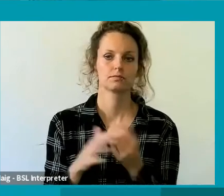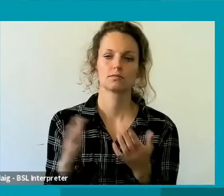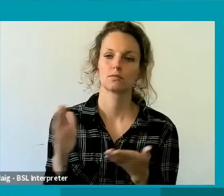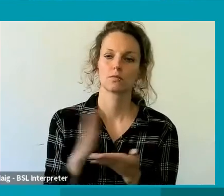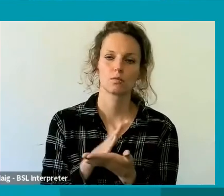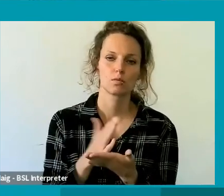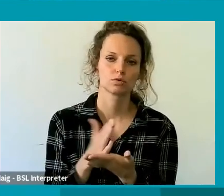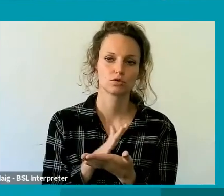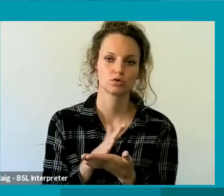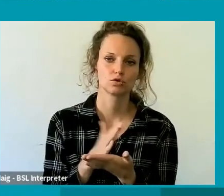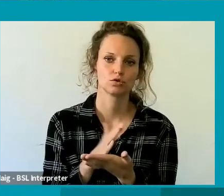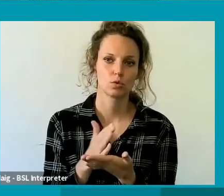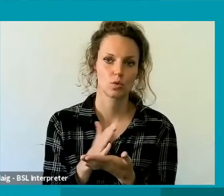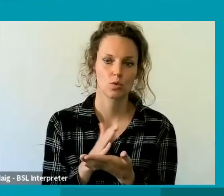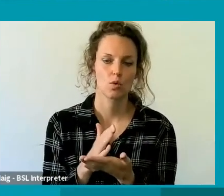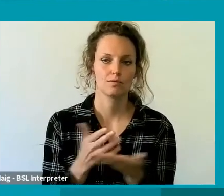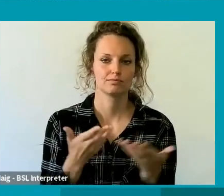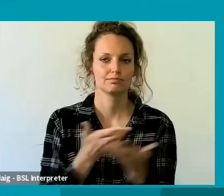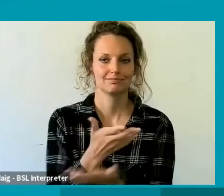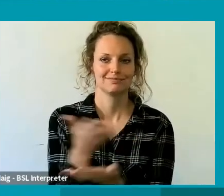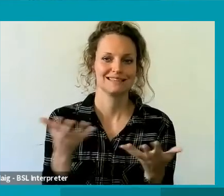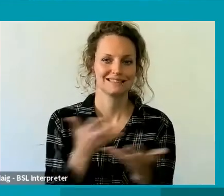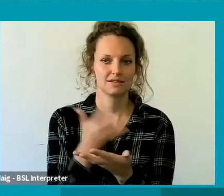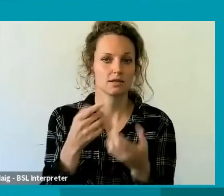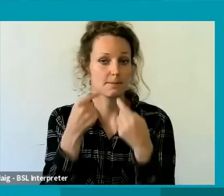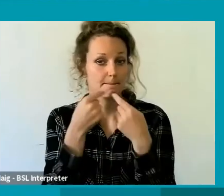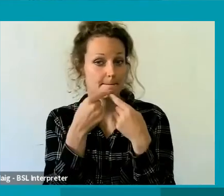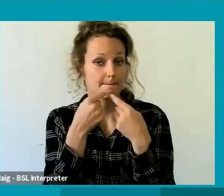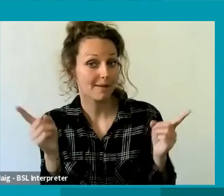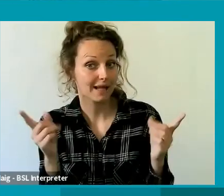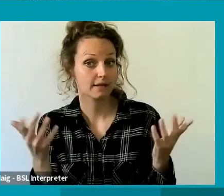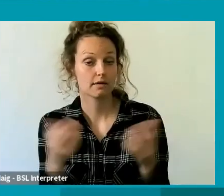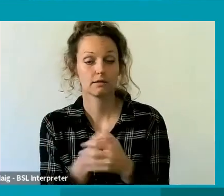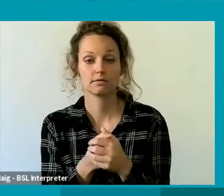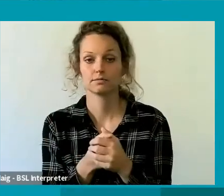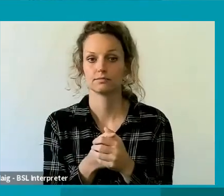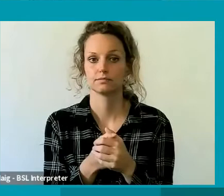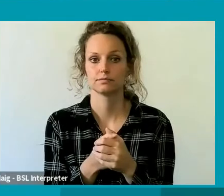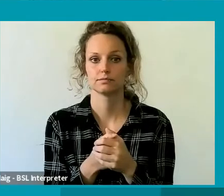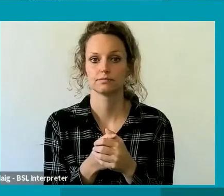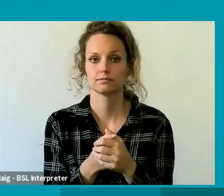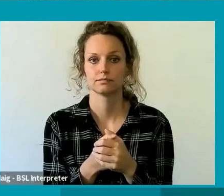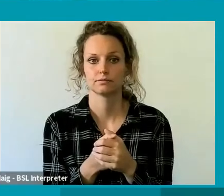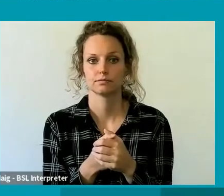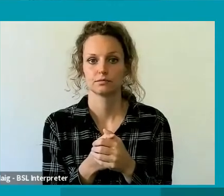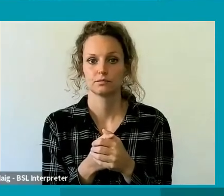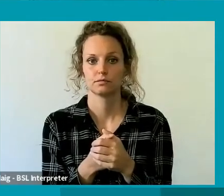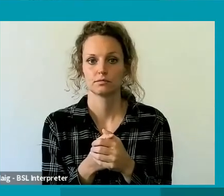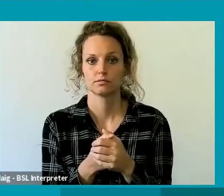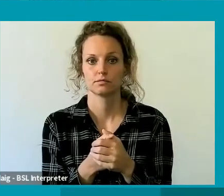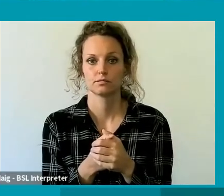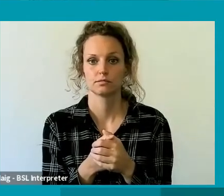sure whether they were wanting to. I suppose discuss publicly. Did you know guys that on LinkedIn